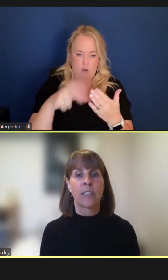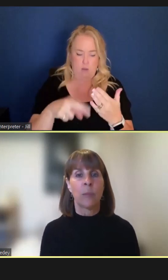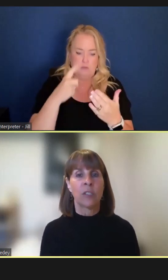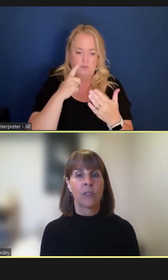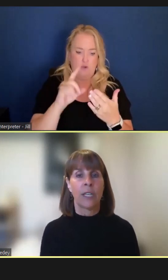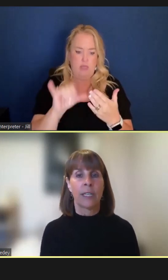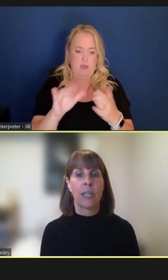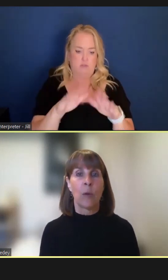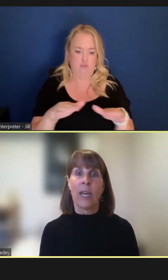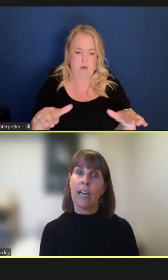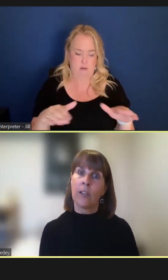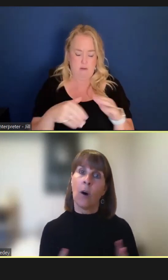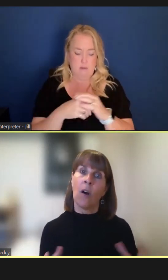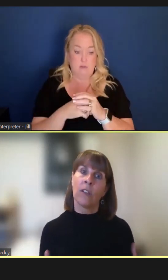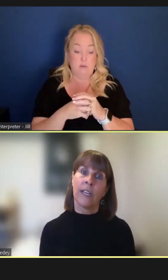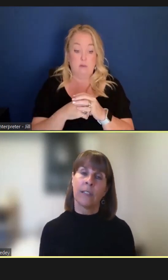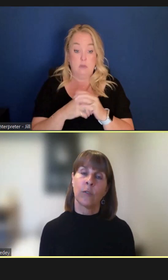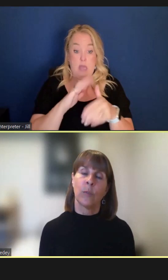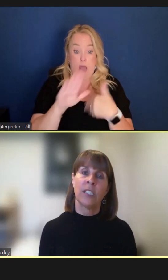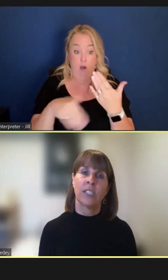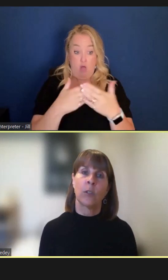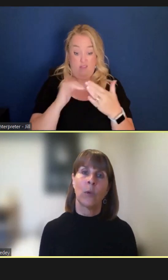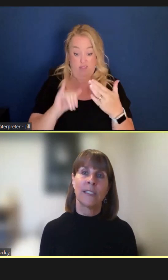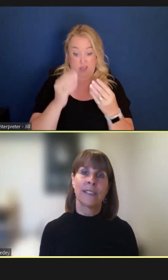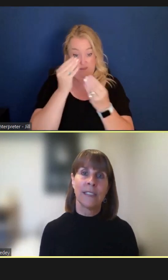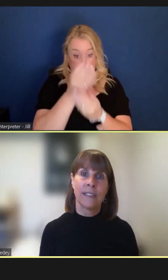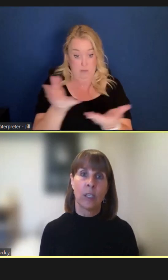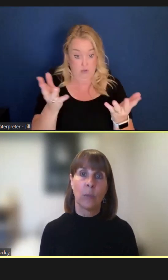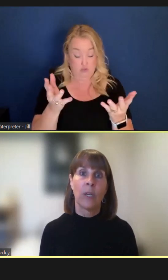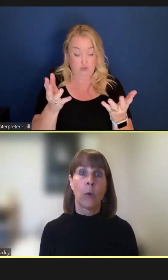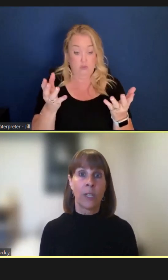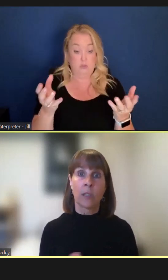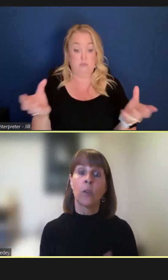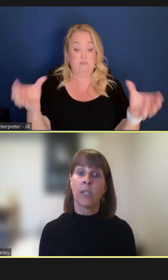demonstrating by having all of that information in one system we can look at